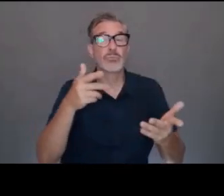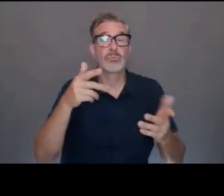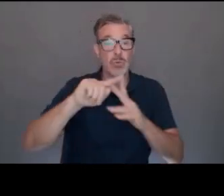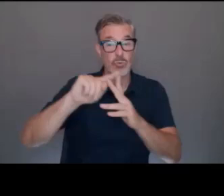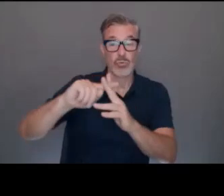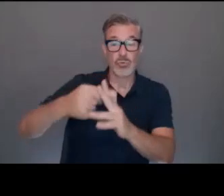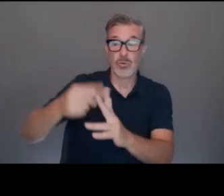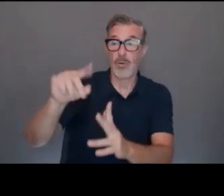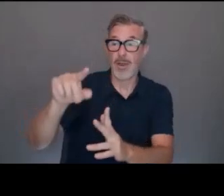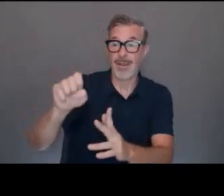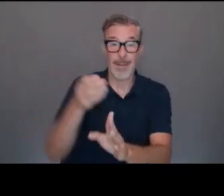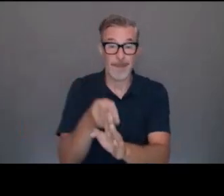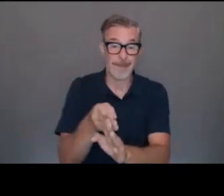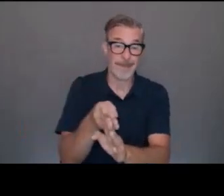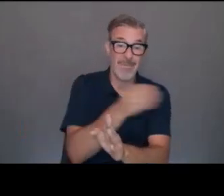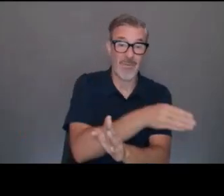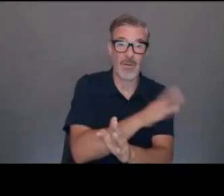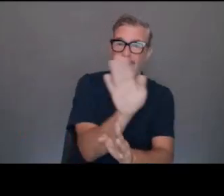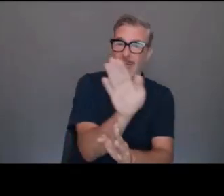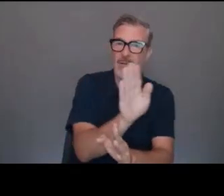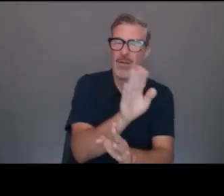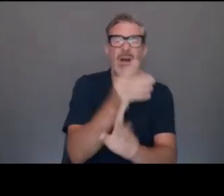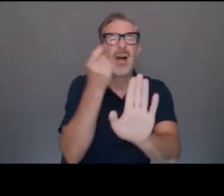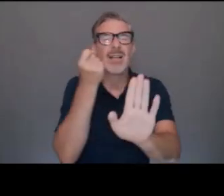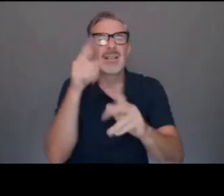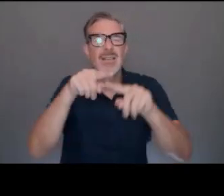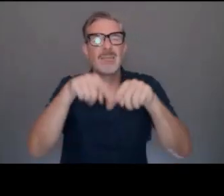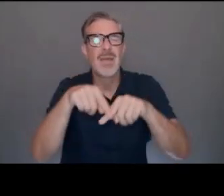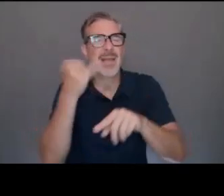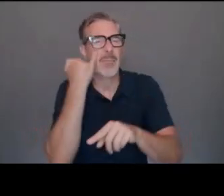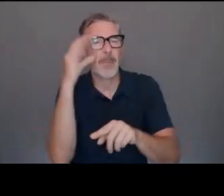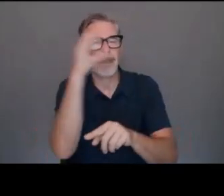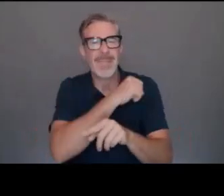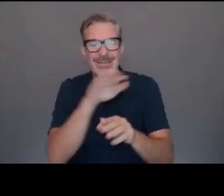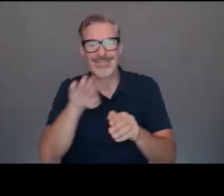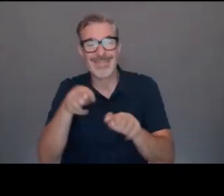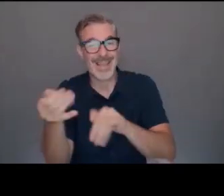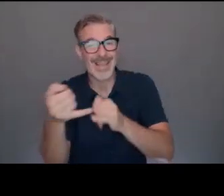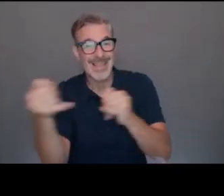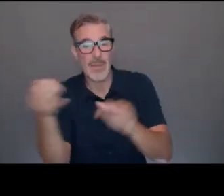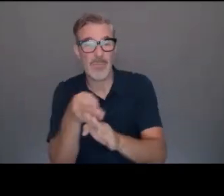unless it's part of the retroactive expenses period, activities that receive